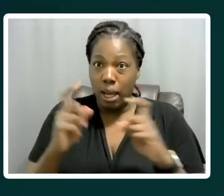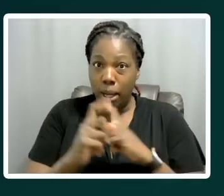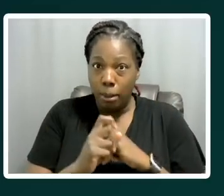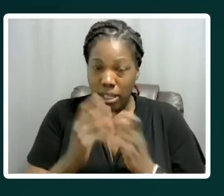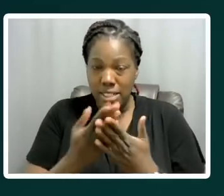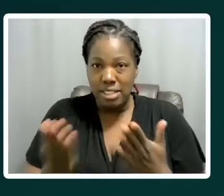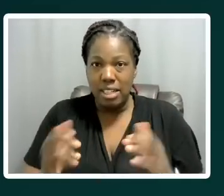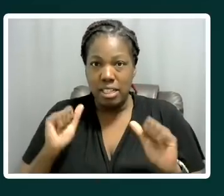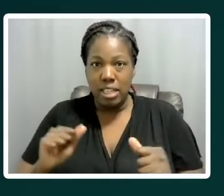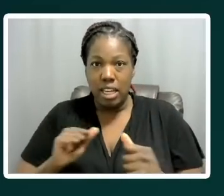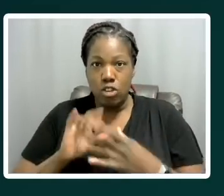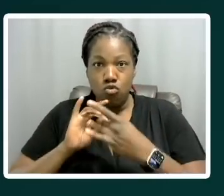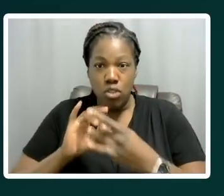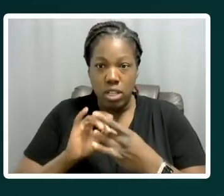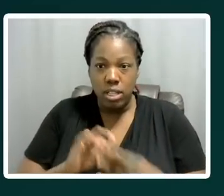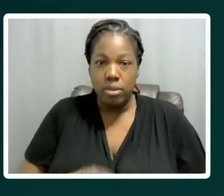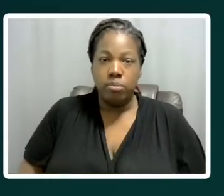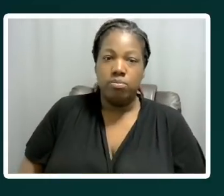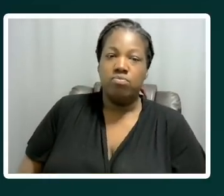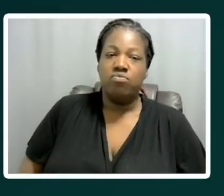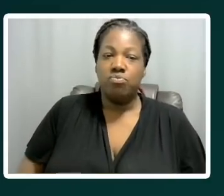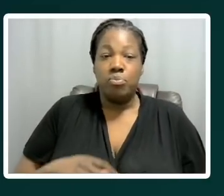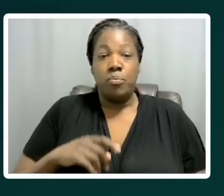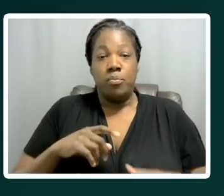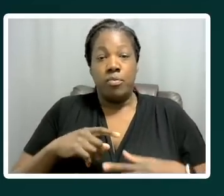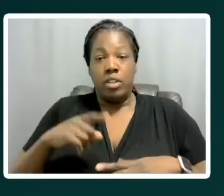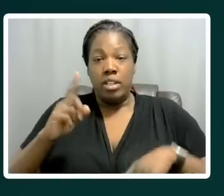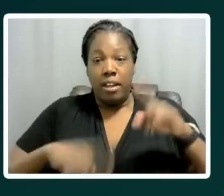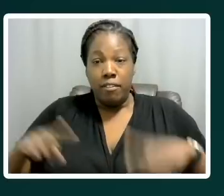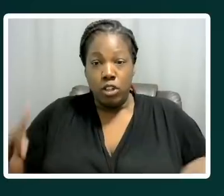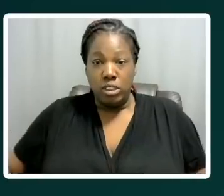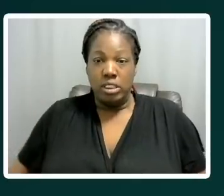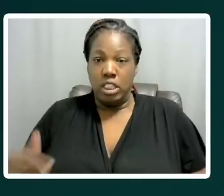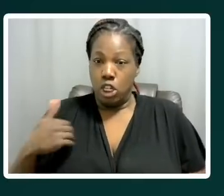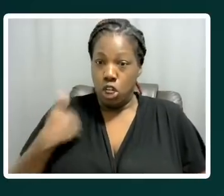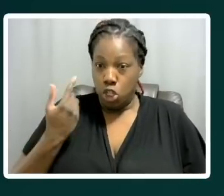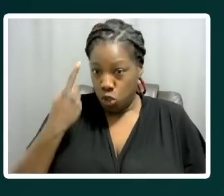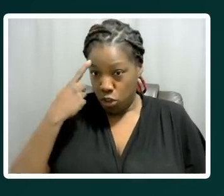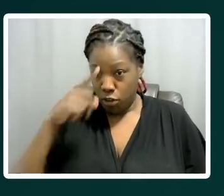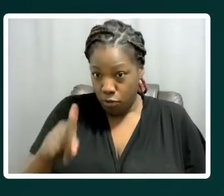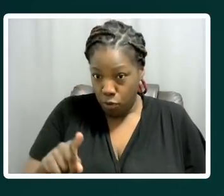diversity in youth of our Y STEM activities, we can inspire and encourage girls of different